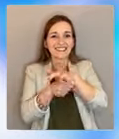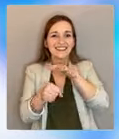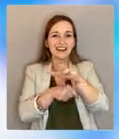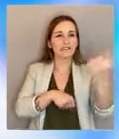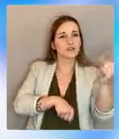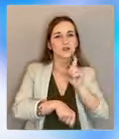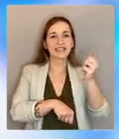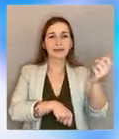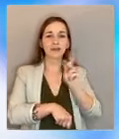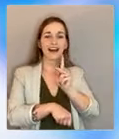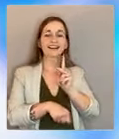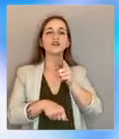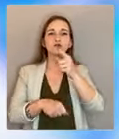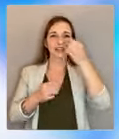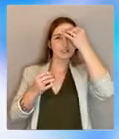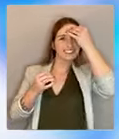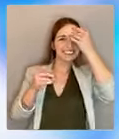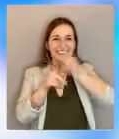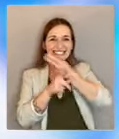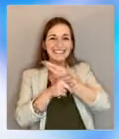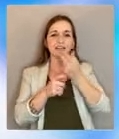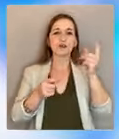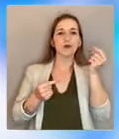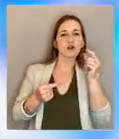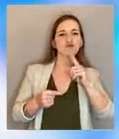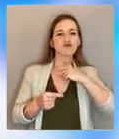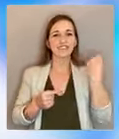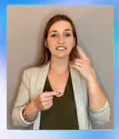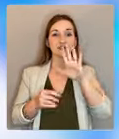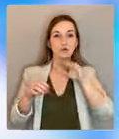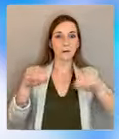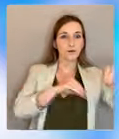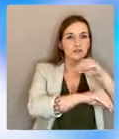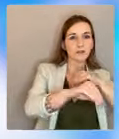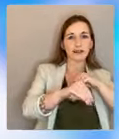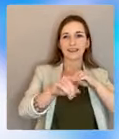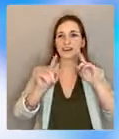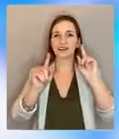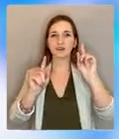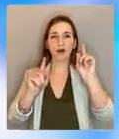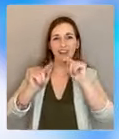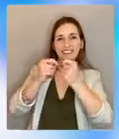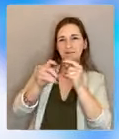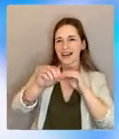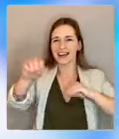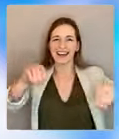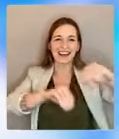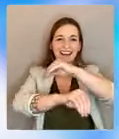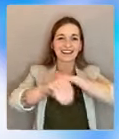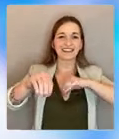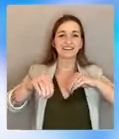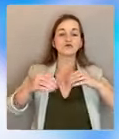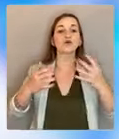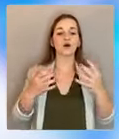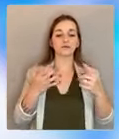So you're constantly thinking about the risk of where you are on the field and where your teammate is on the field. But of course, the most important one here